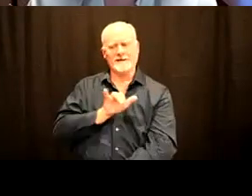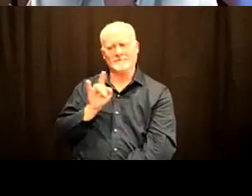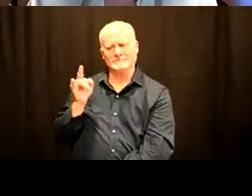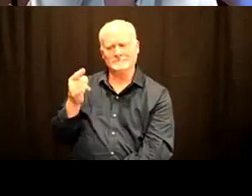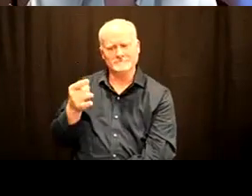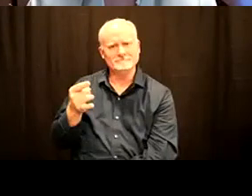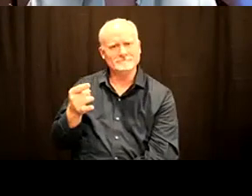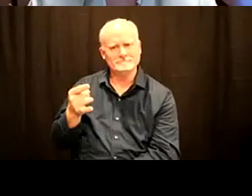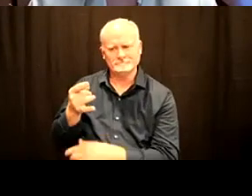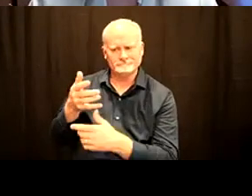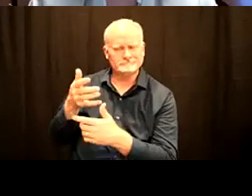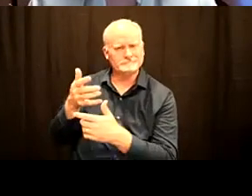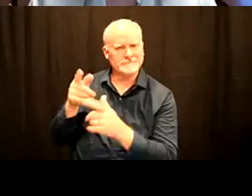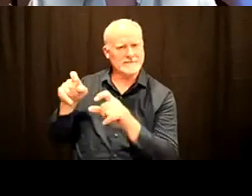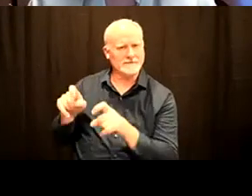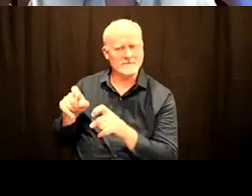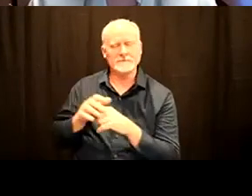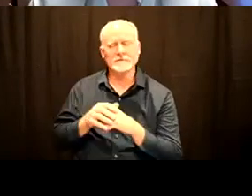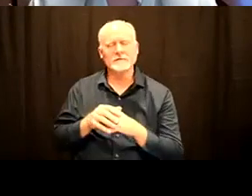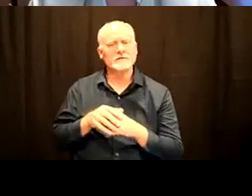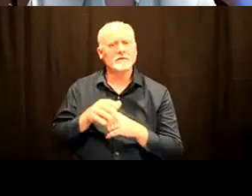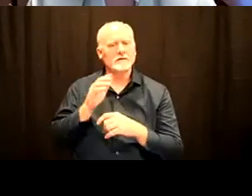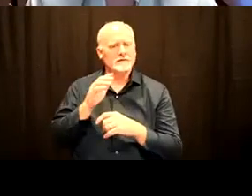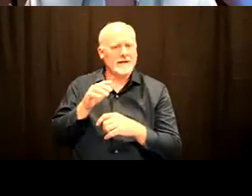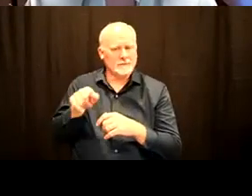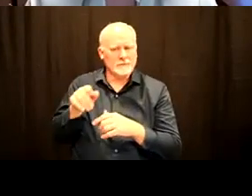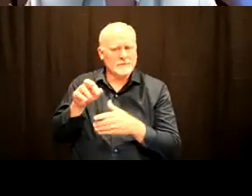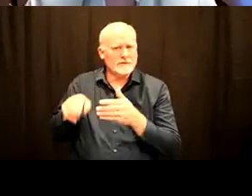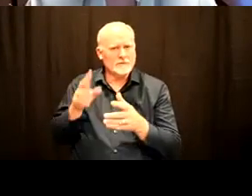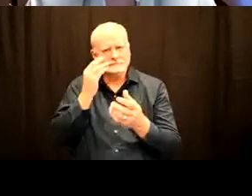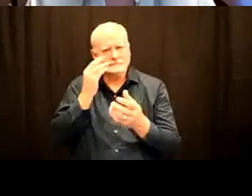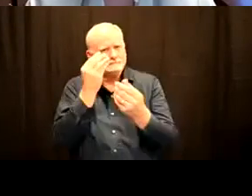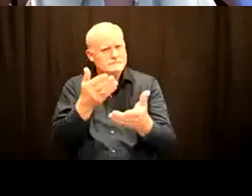you'll receive follow-up from employee health with your results please note that this process